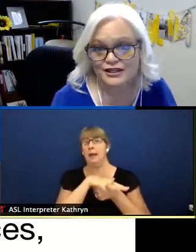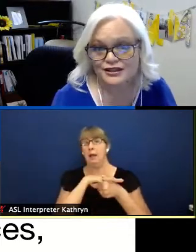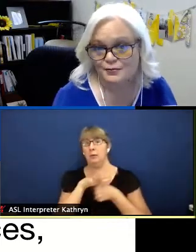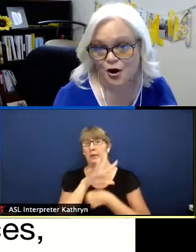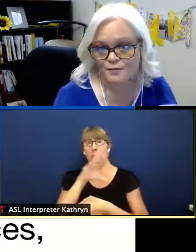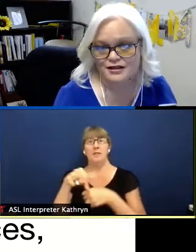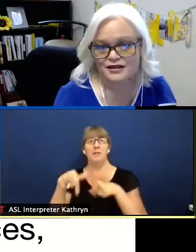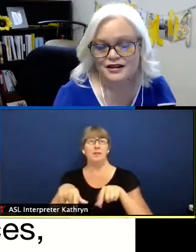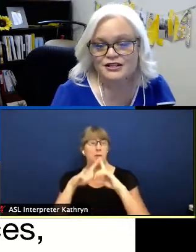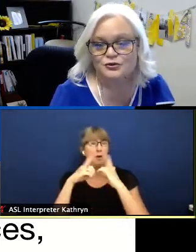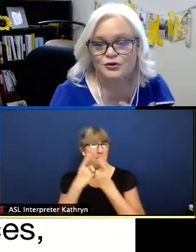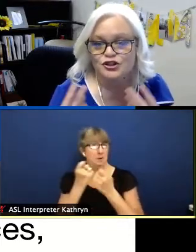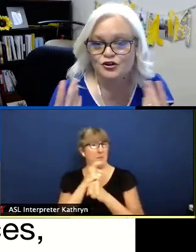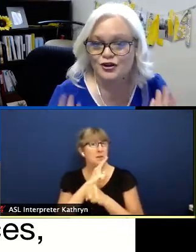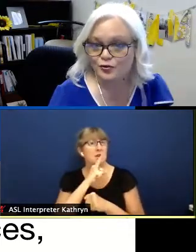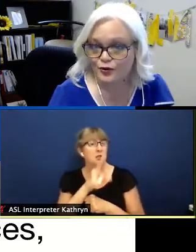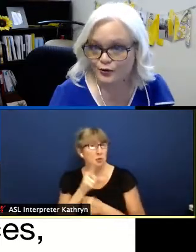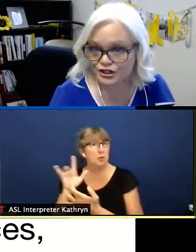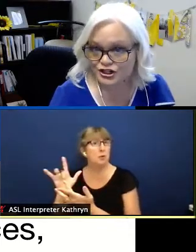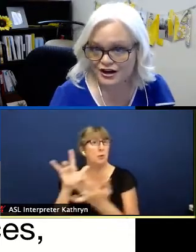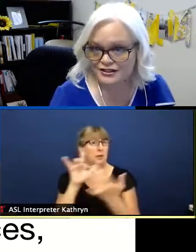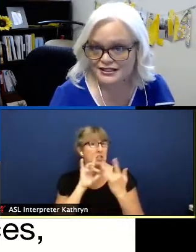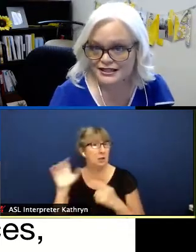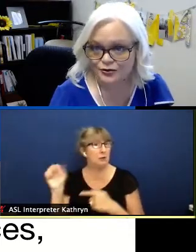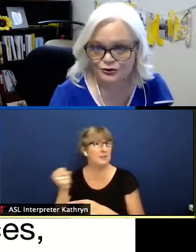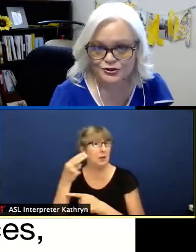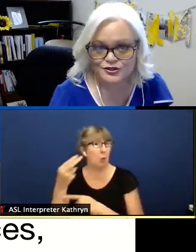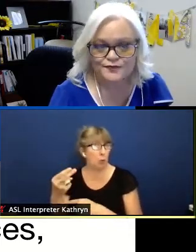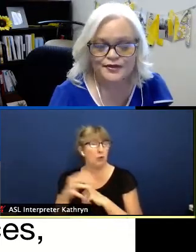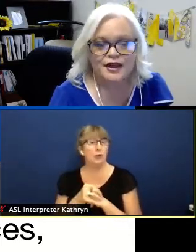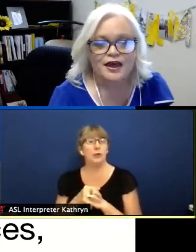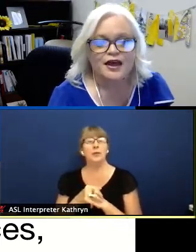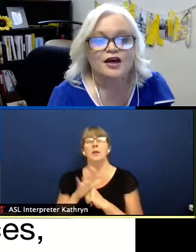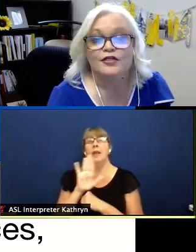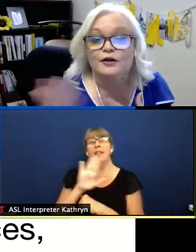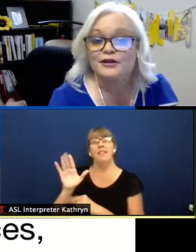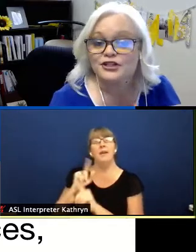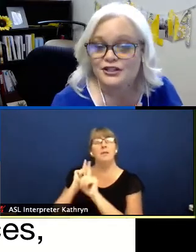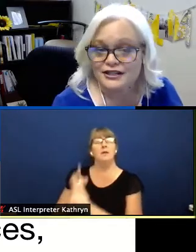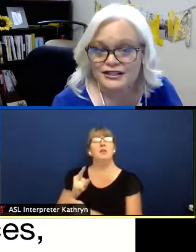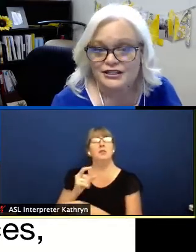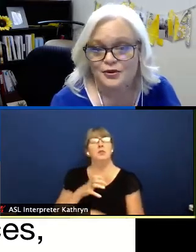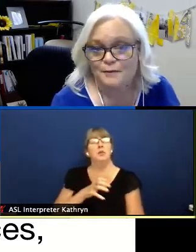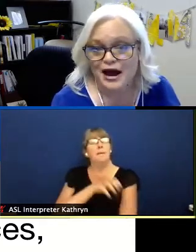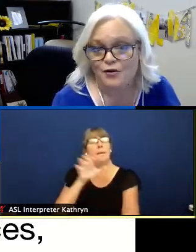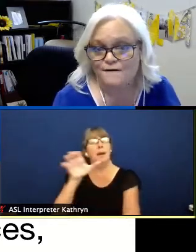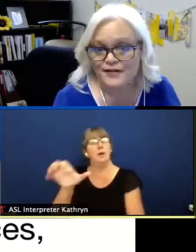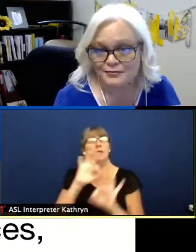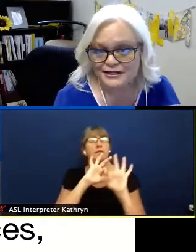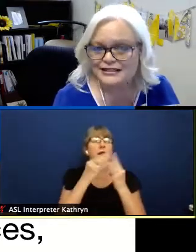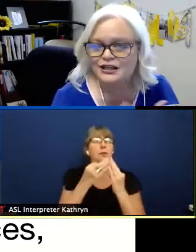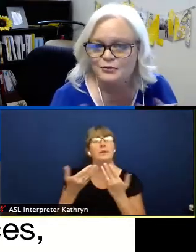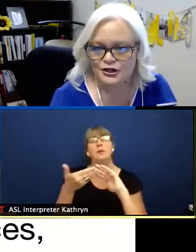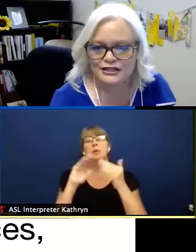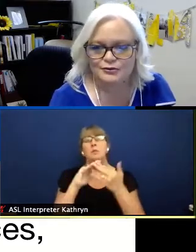the department to ensure that we're reaching out to stakeholders. Their mission is to empower families and communities with